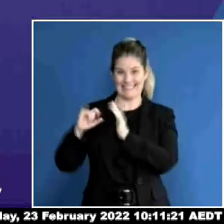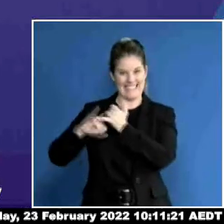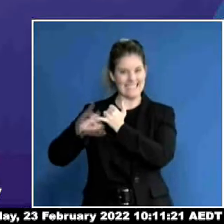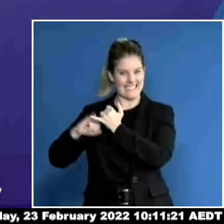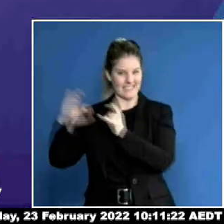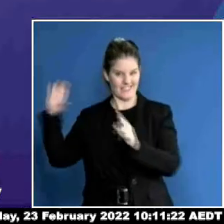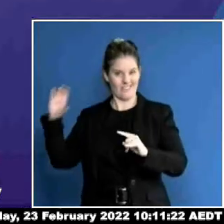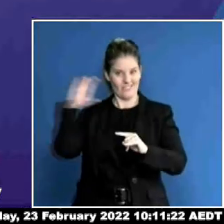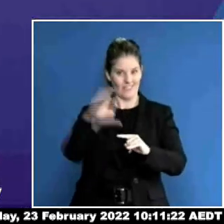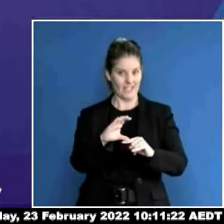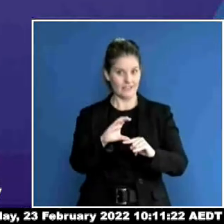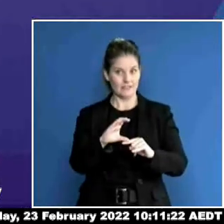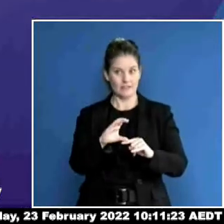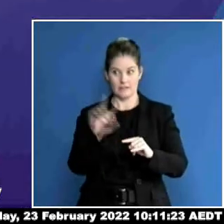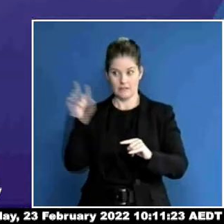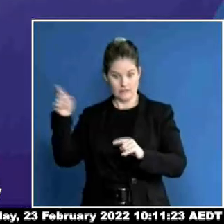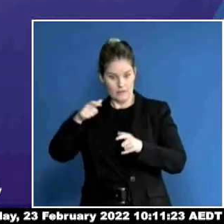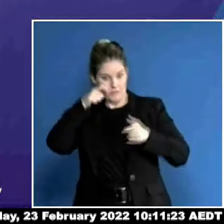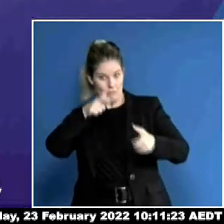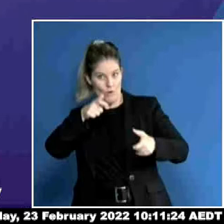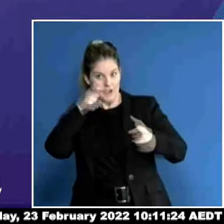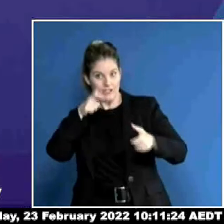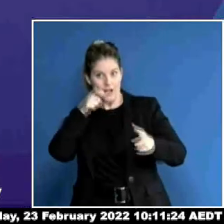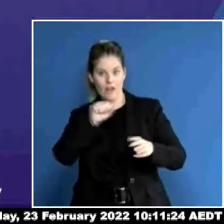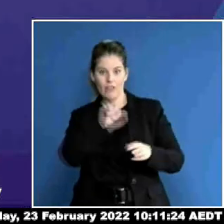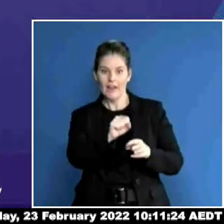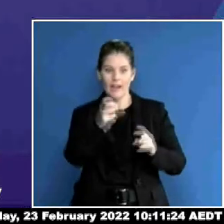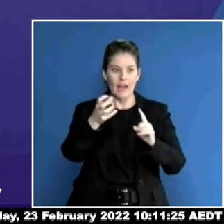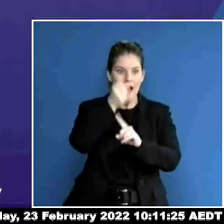outcome fee arrangements that will be explained in the course of the hearing.